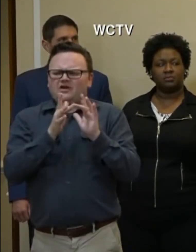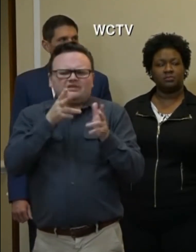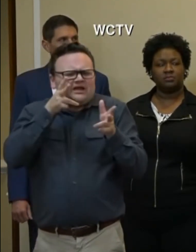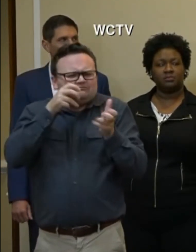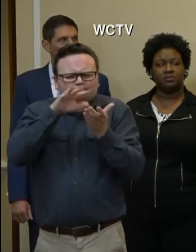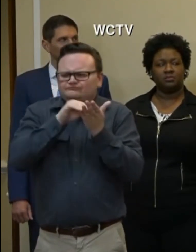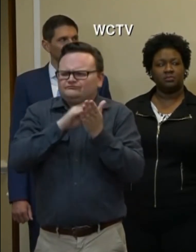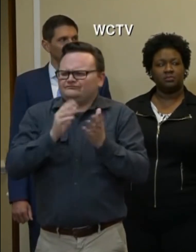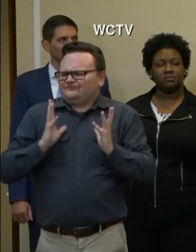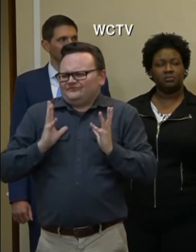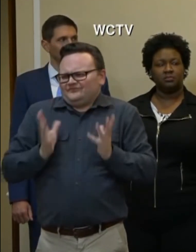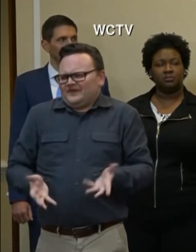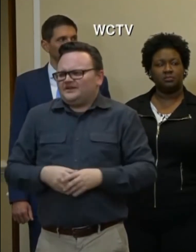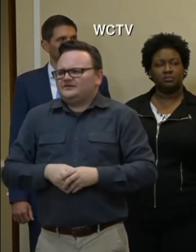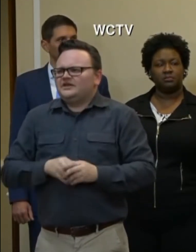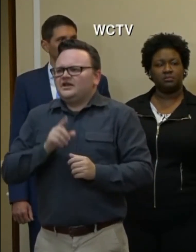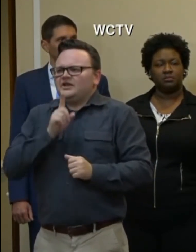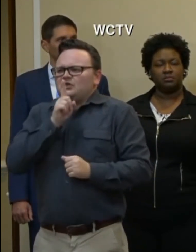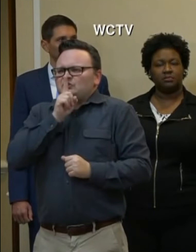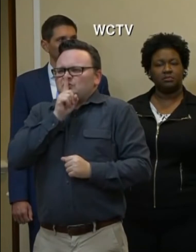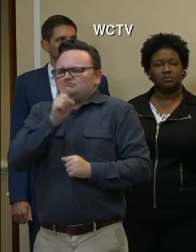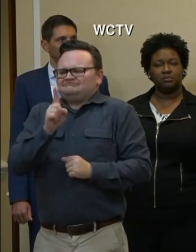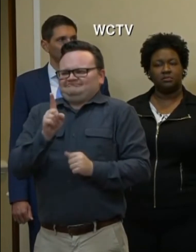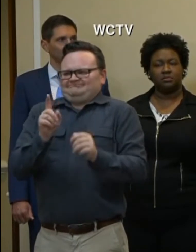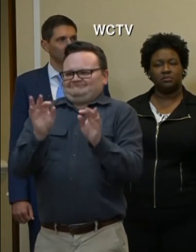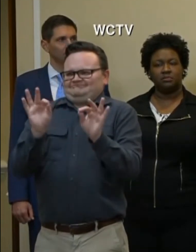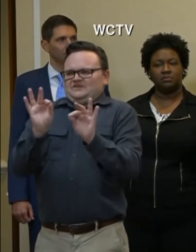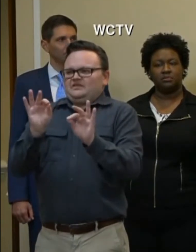think it's actually pretty minimally disruptive to kind of the way